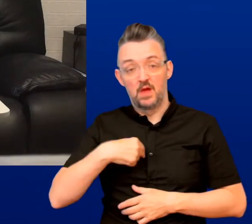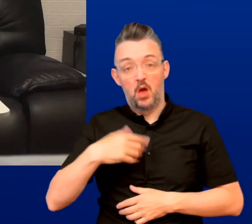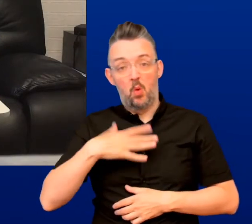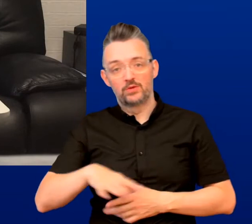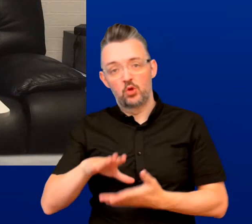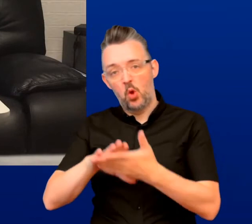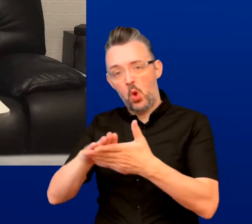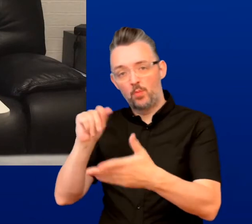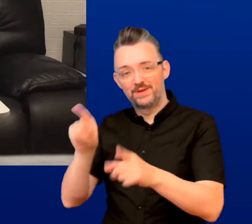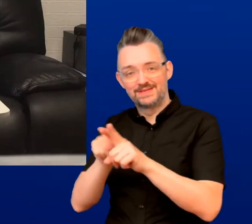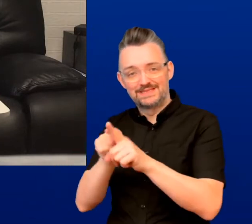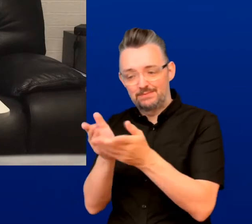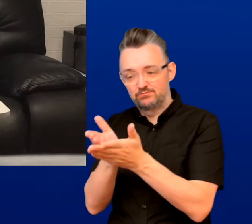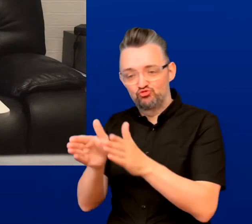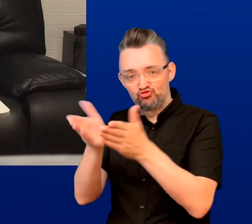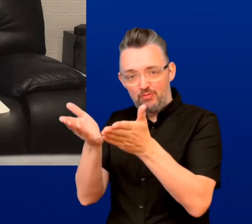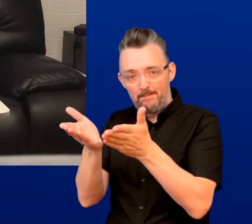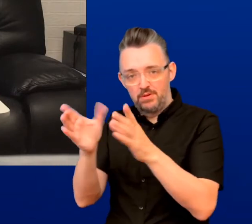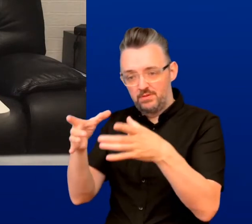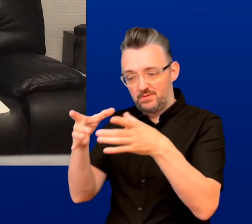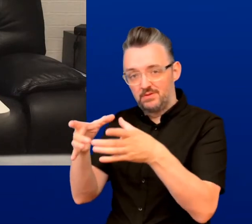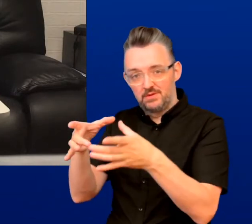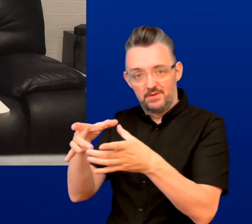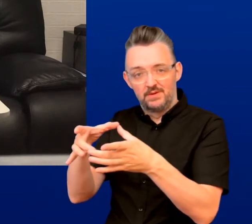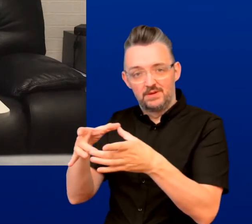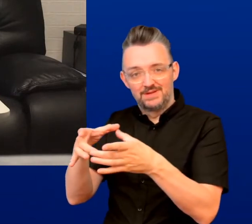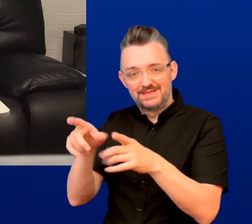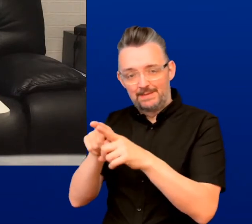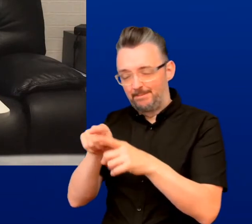make as a mould for my paper mache.